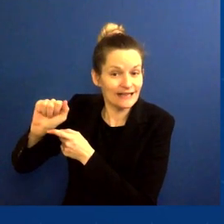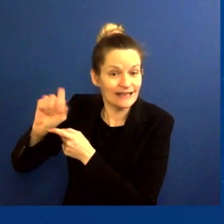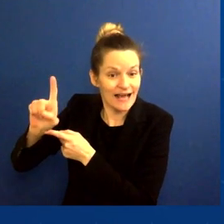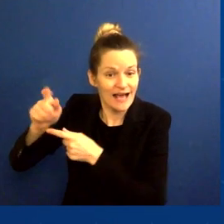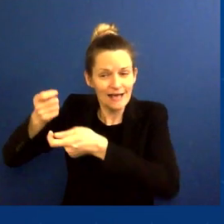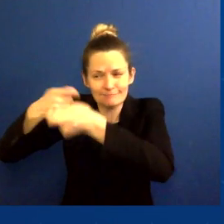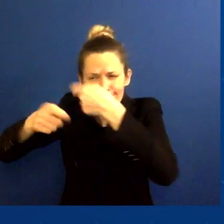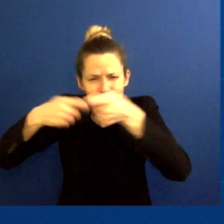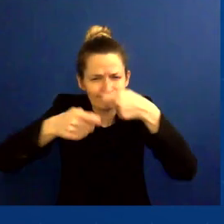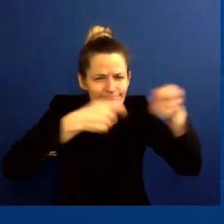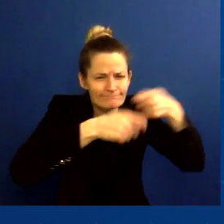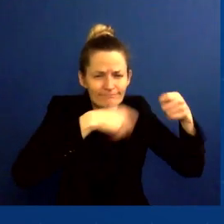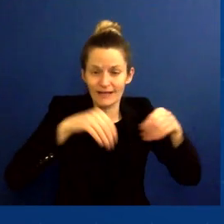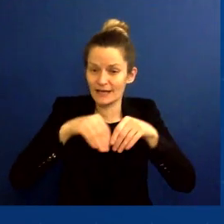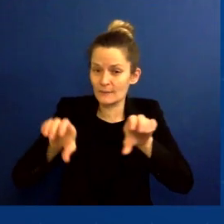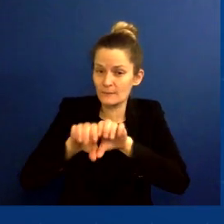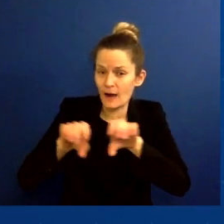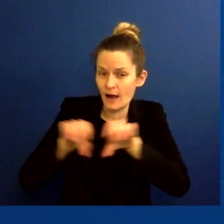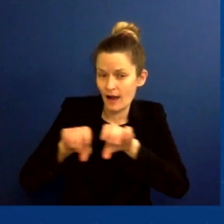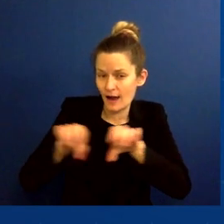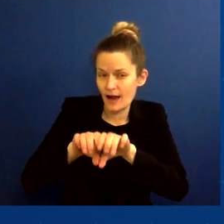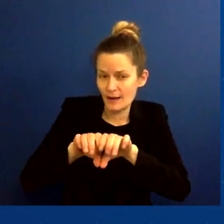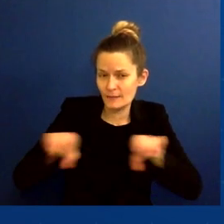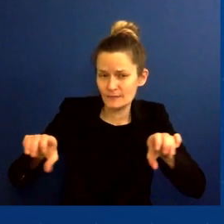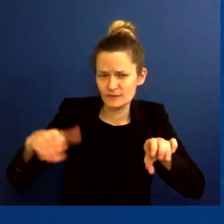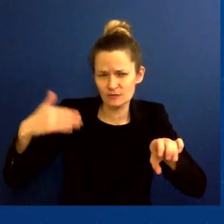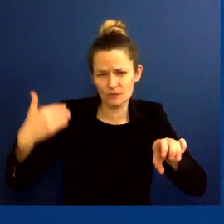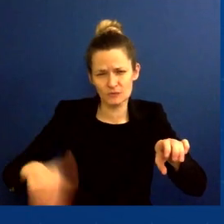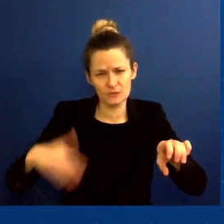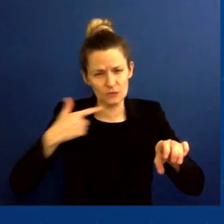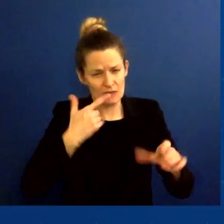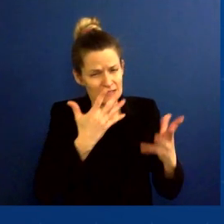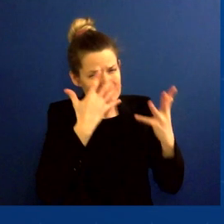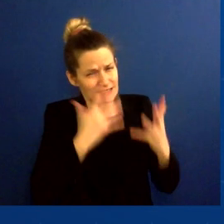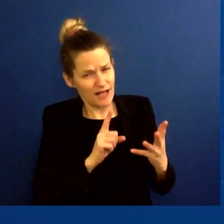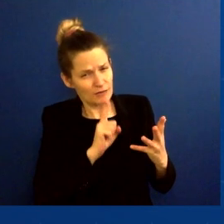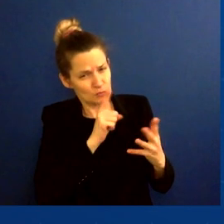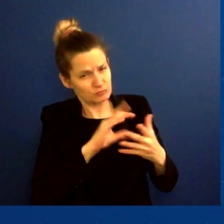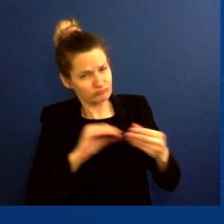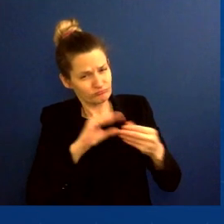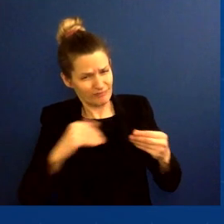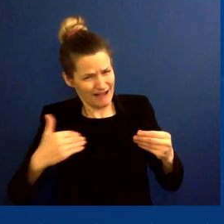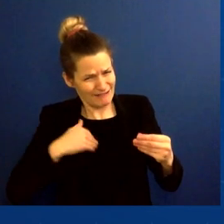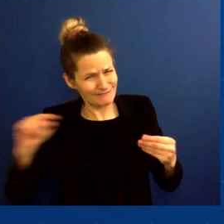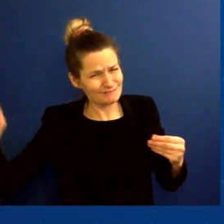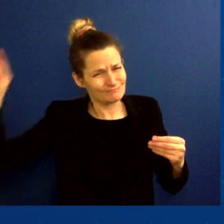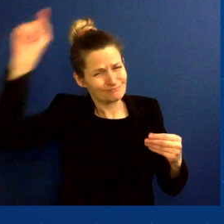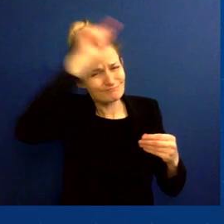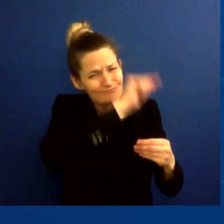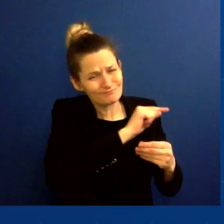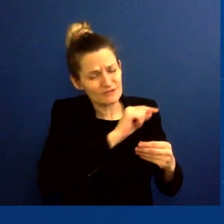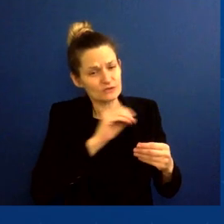and the officials there, they told me. By the time these union workers finished their training,